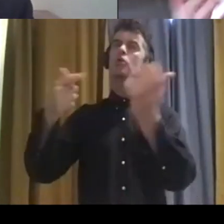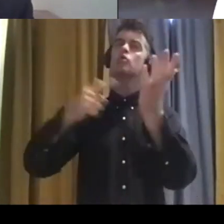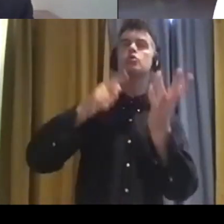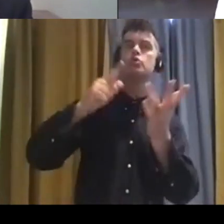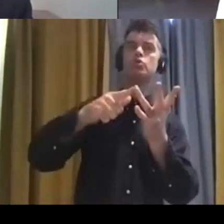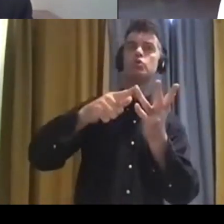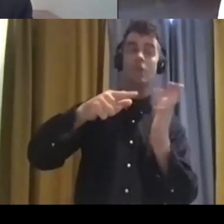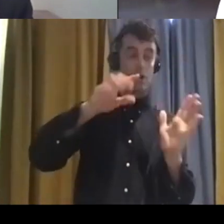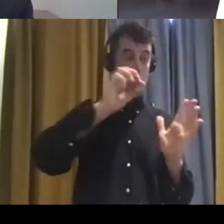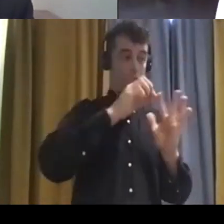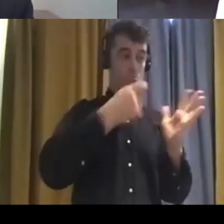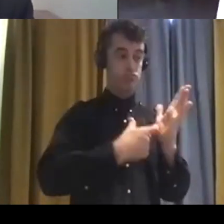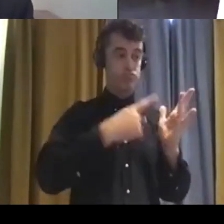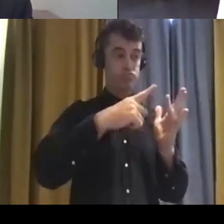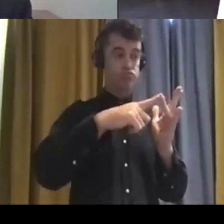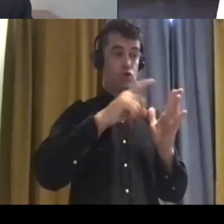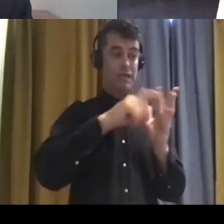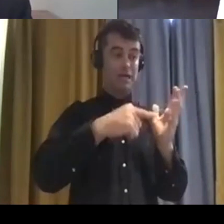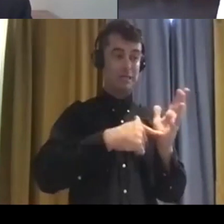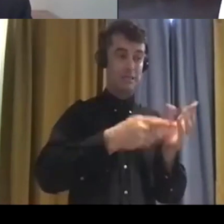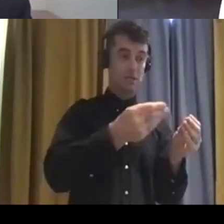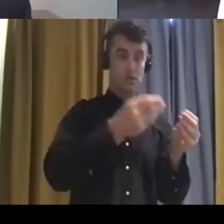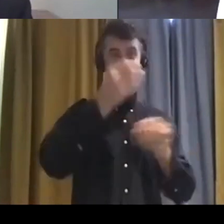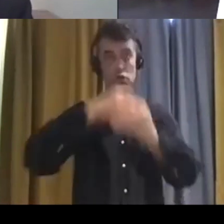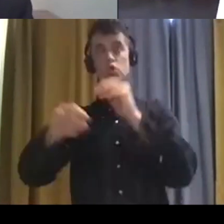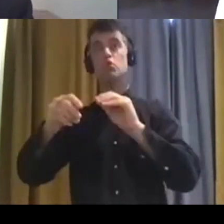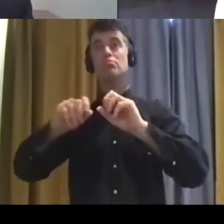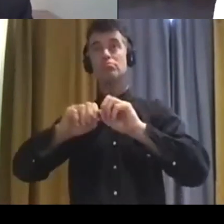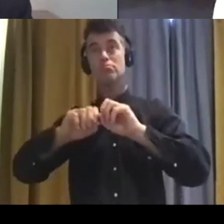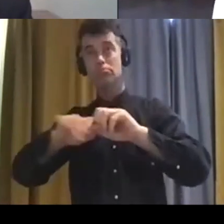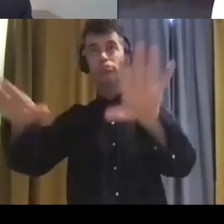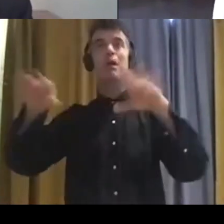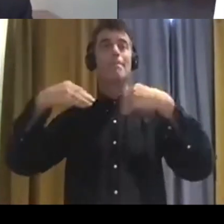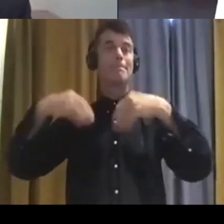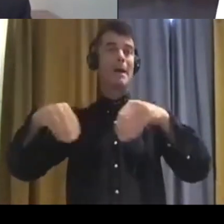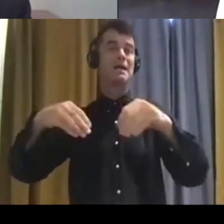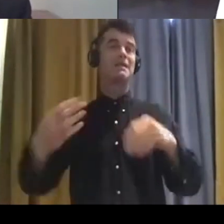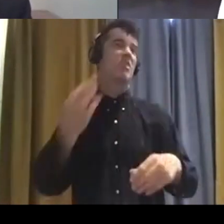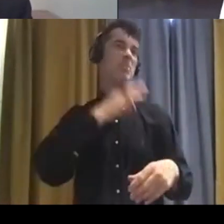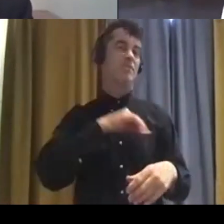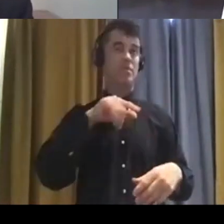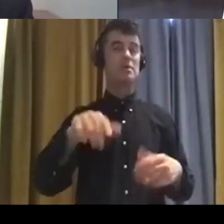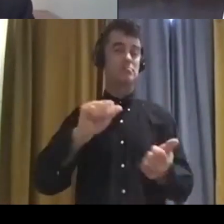to market or services to market for the benefit of all those partnerships. And the other space